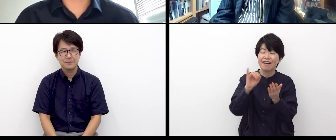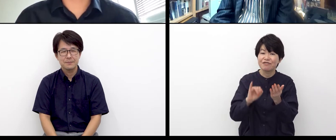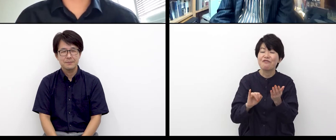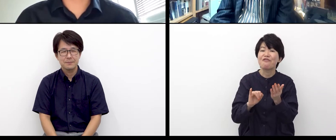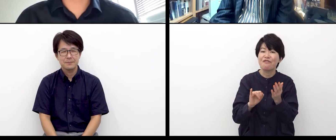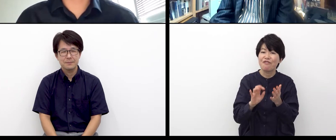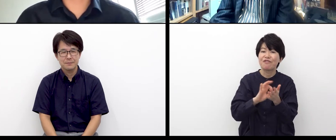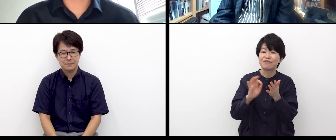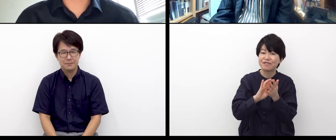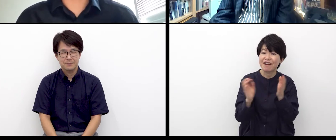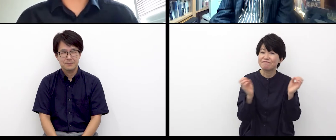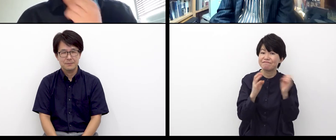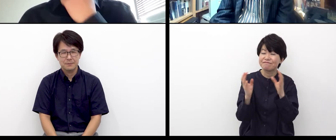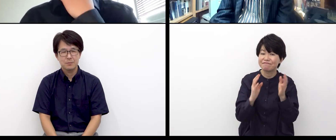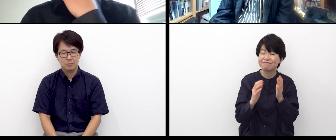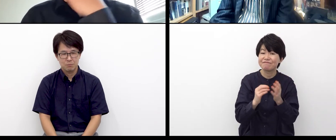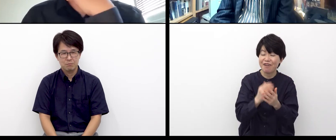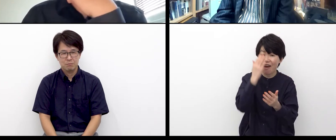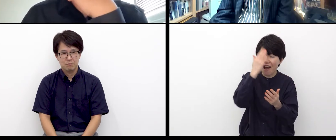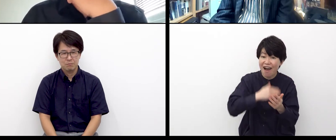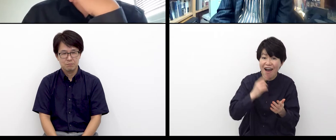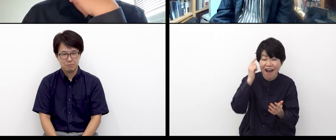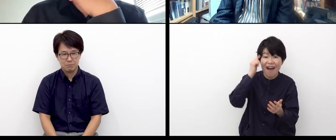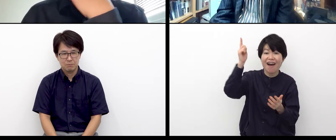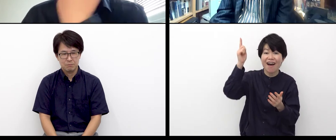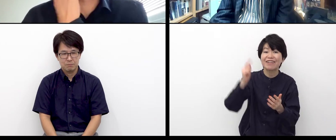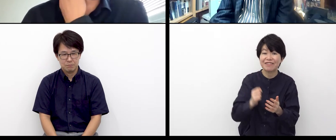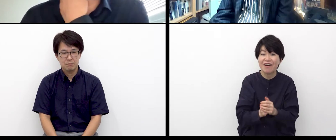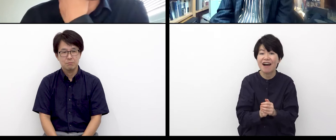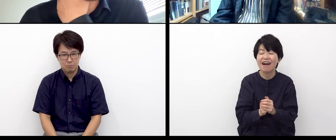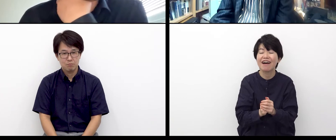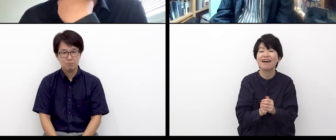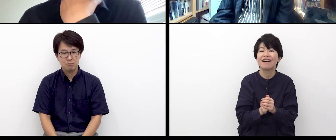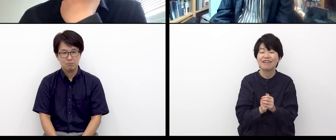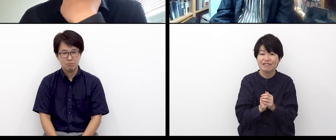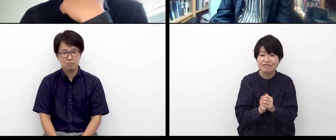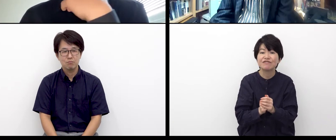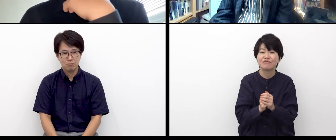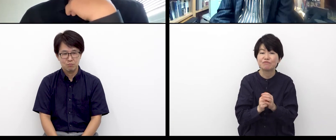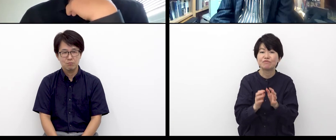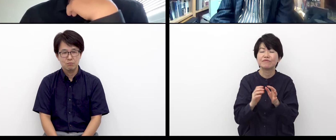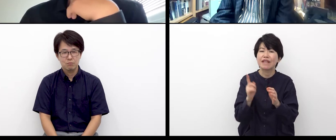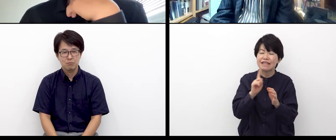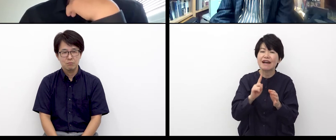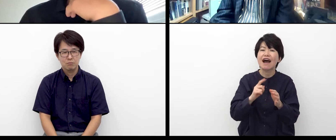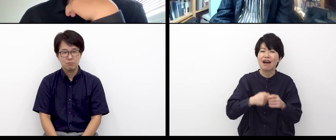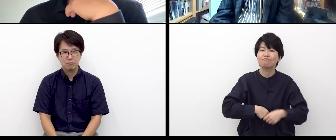It doesn’t have to be a transfer. It’s ok if we come up with an entirely unrelated suggestion.